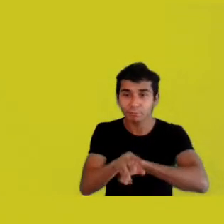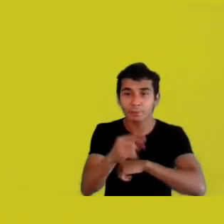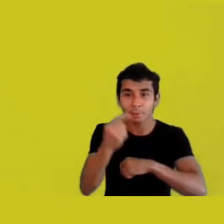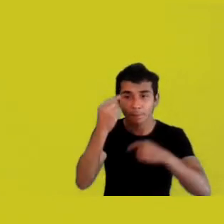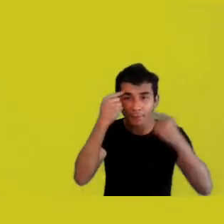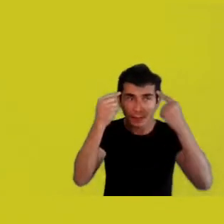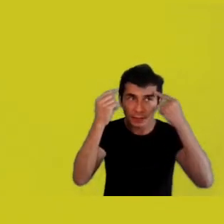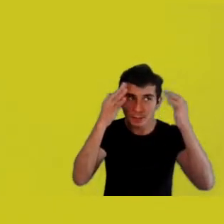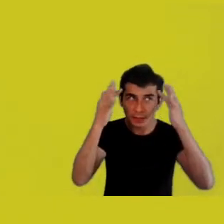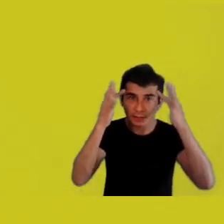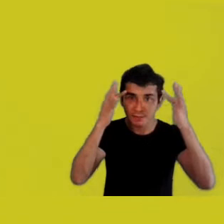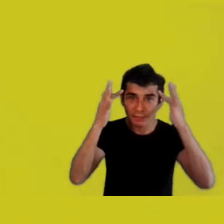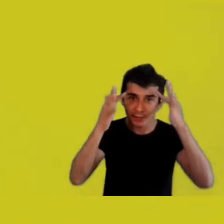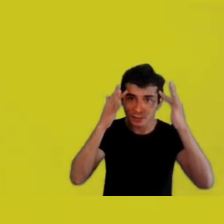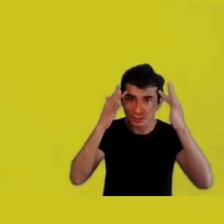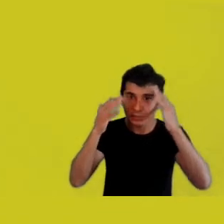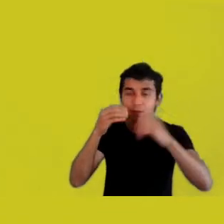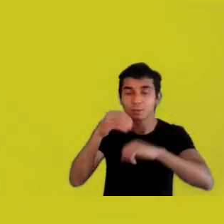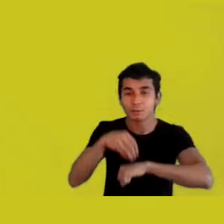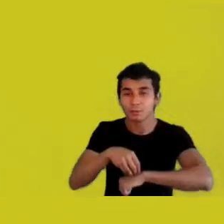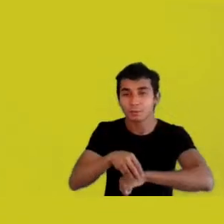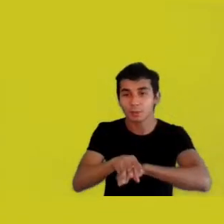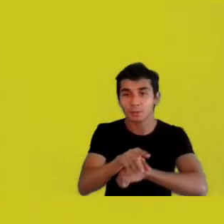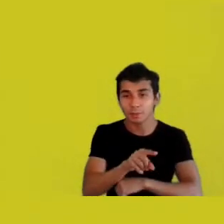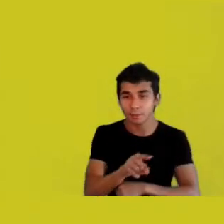which is what I can offer right now.